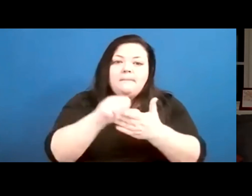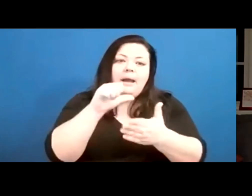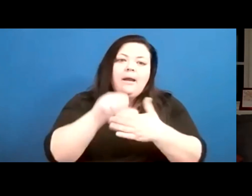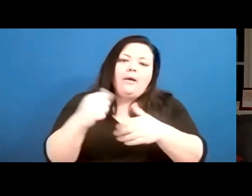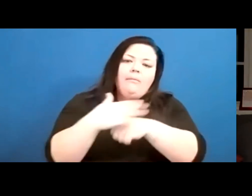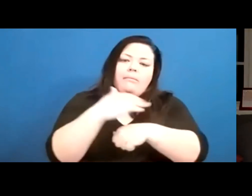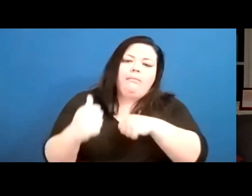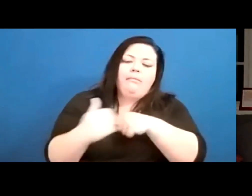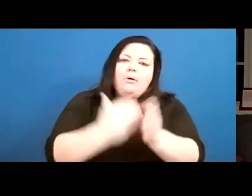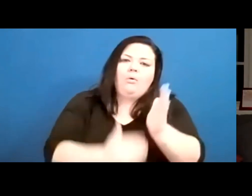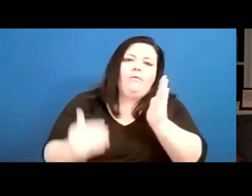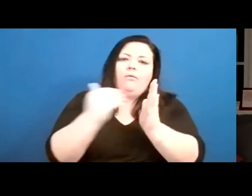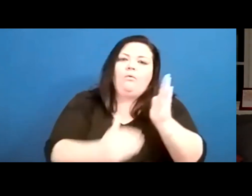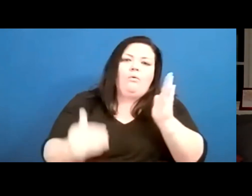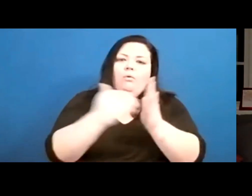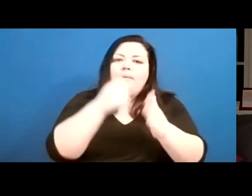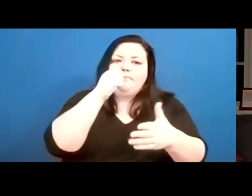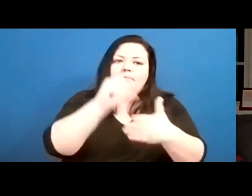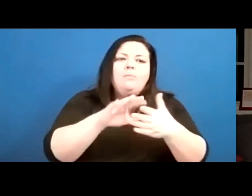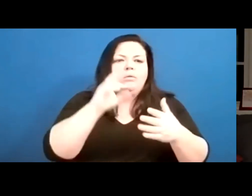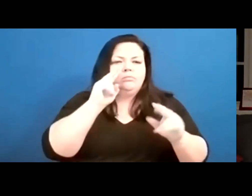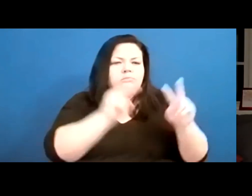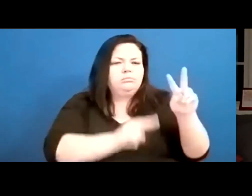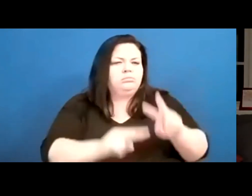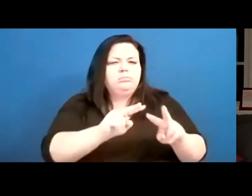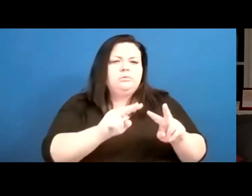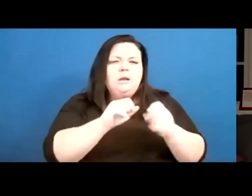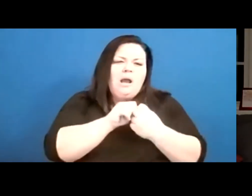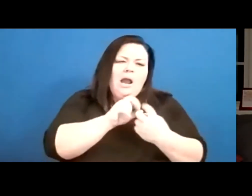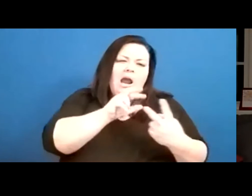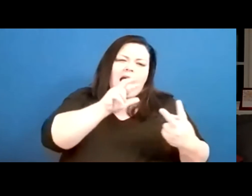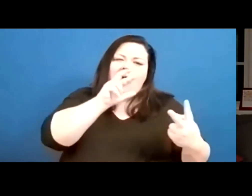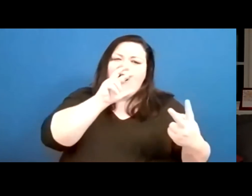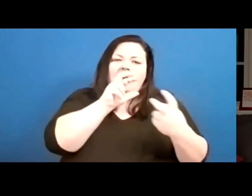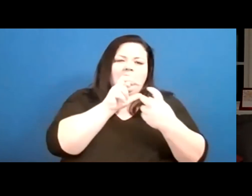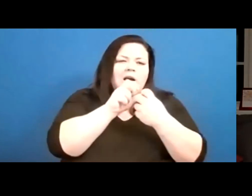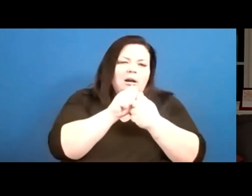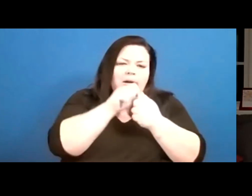mailbox gets audited. pour yawns into mouth and spill. please forgive the